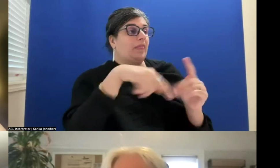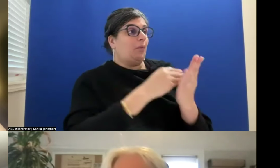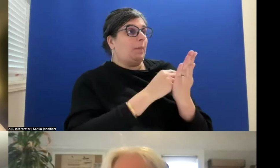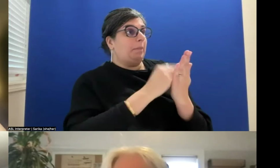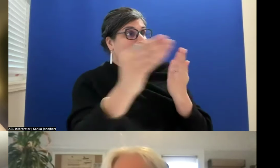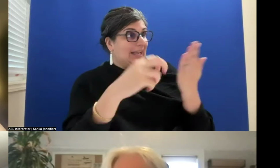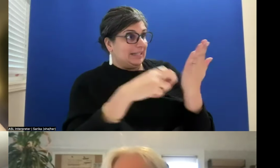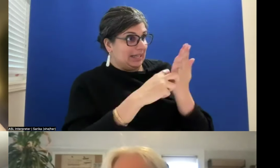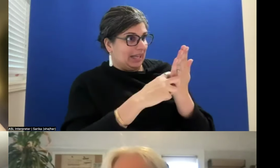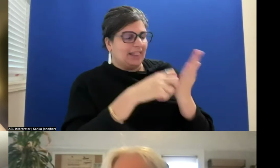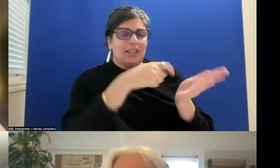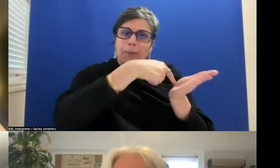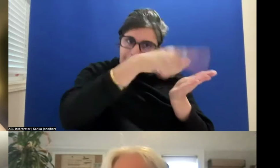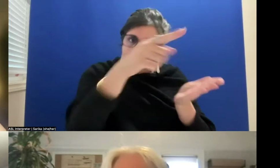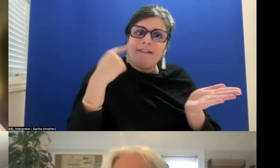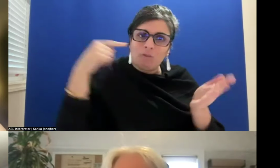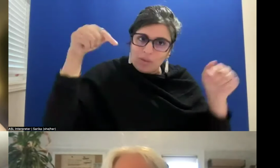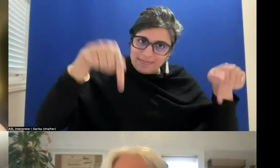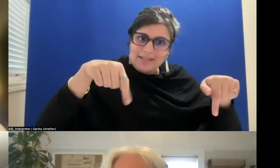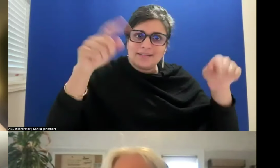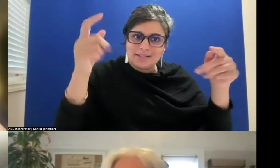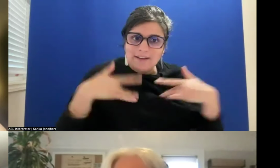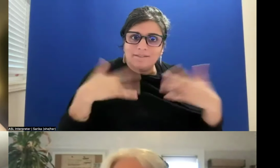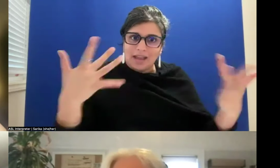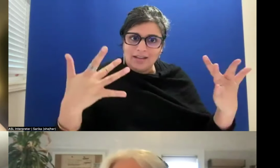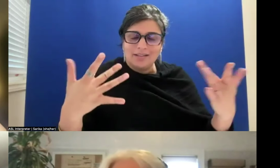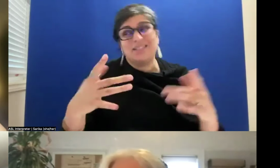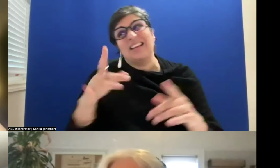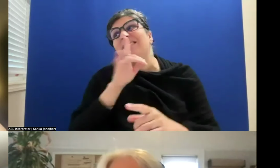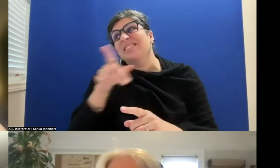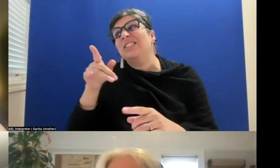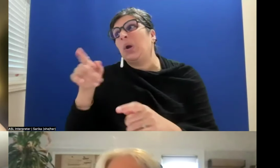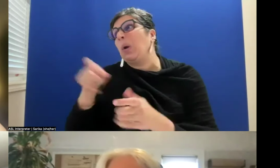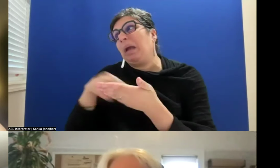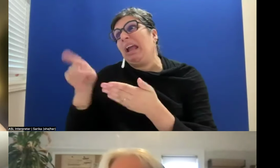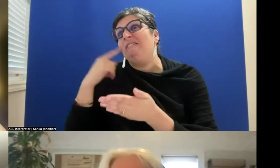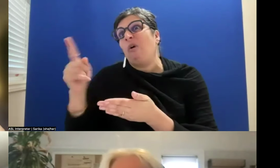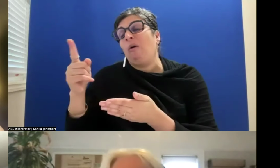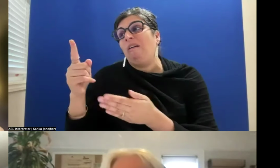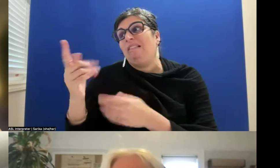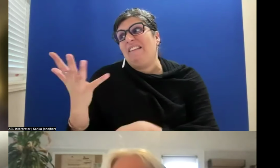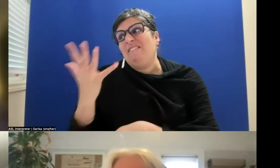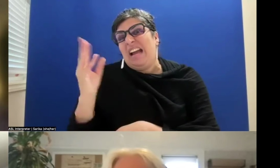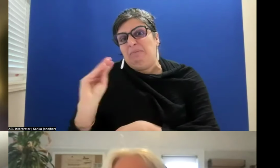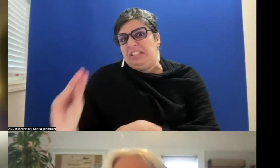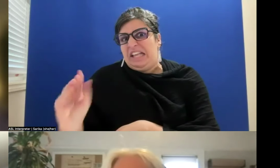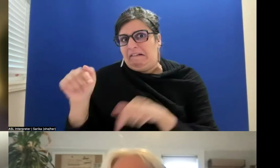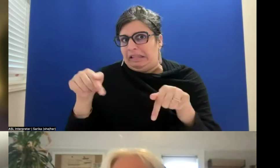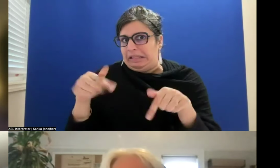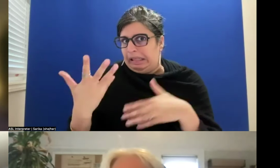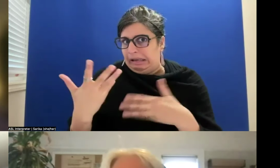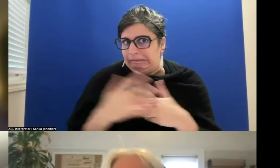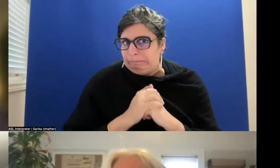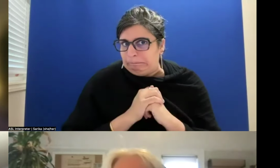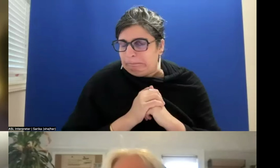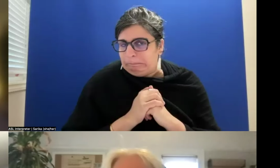it's like, yeah, you're not actually paying for like, like 5% of this thing. And so like, let's talk about that.